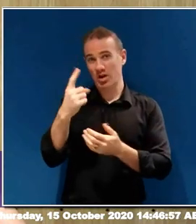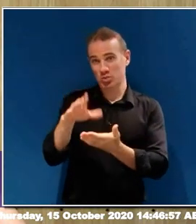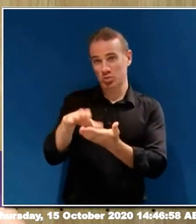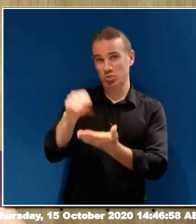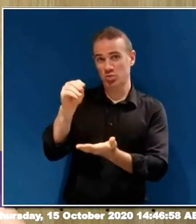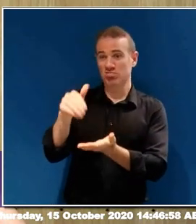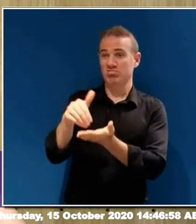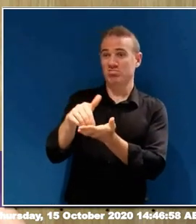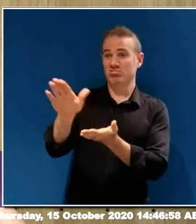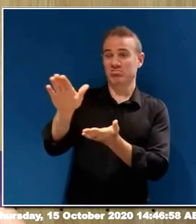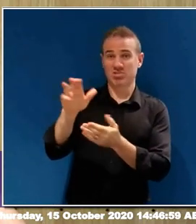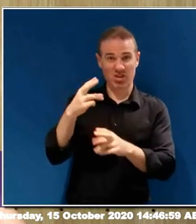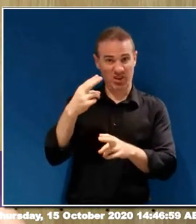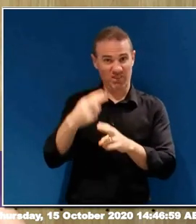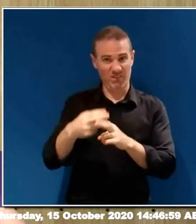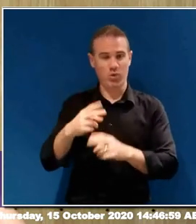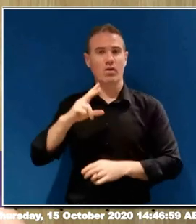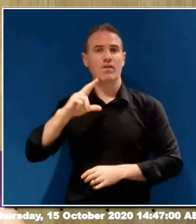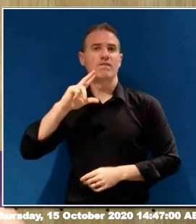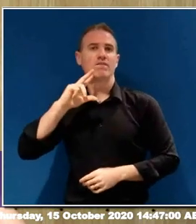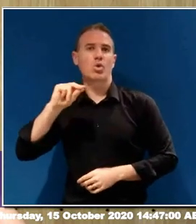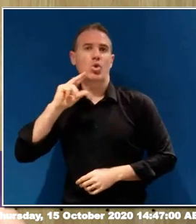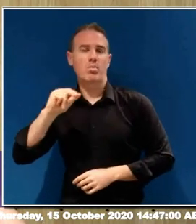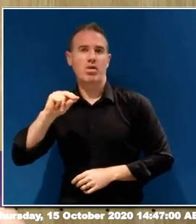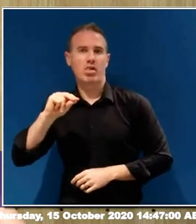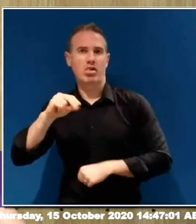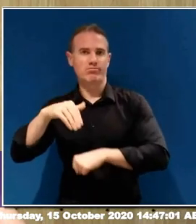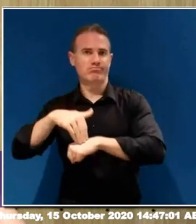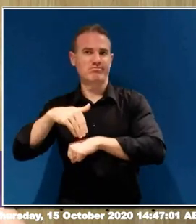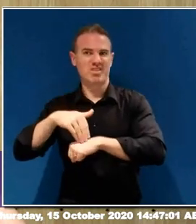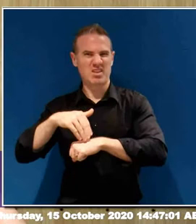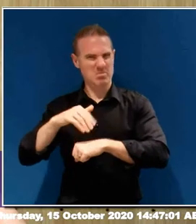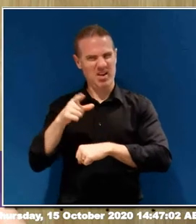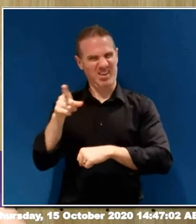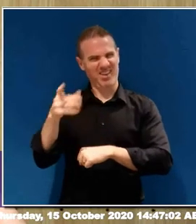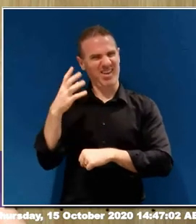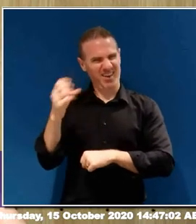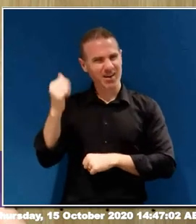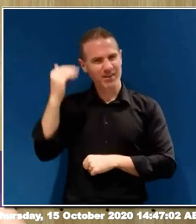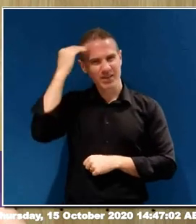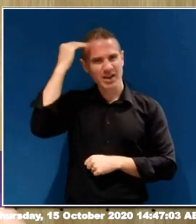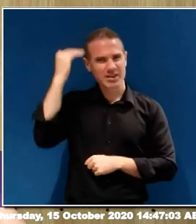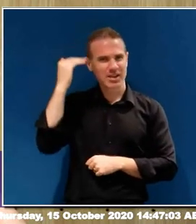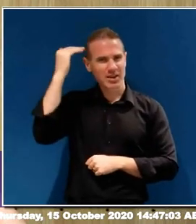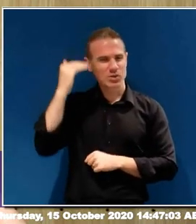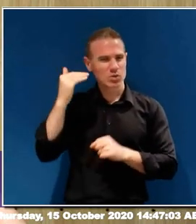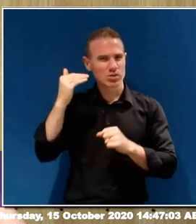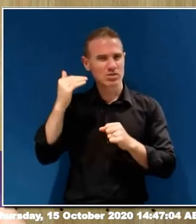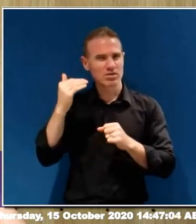with an intellectual impairment, and that the exclusion stood despite a